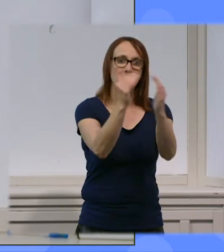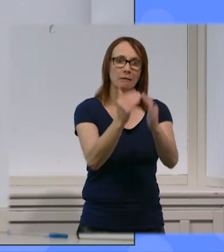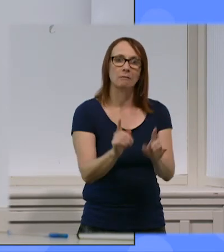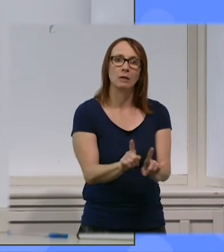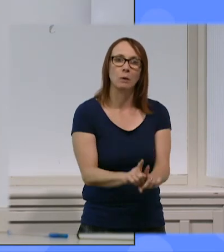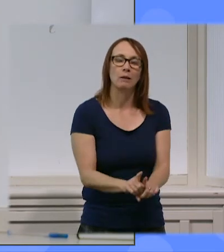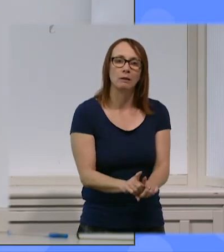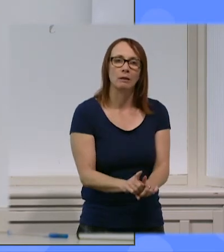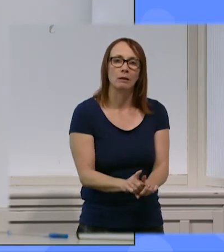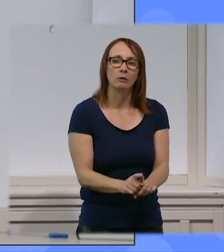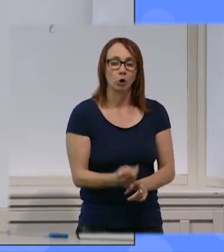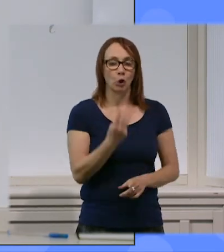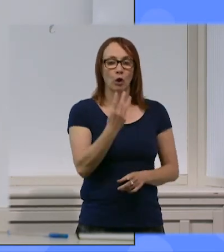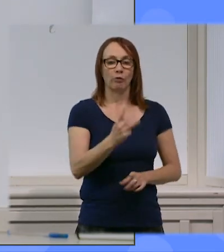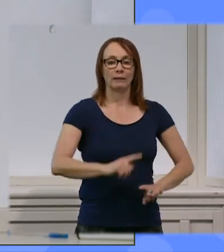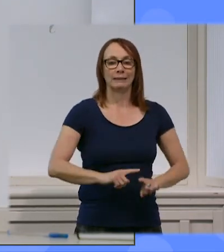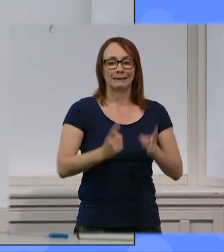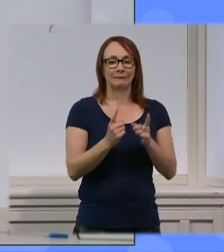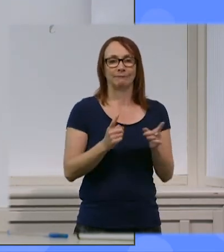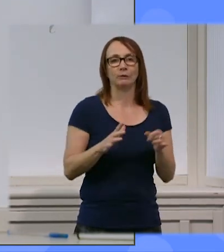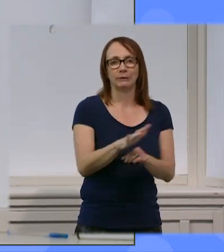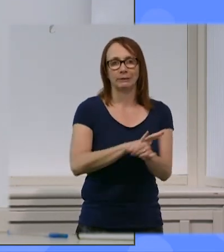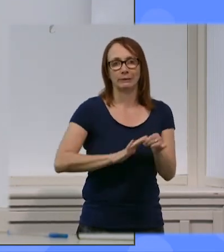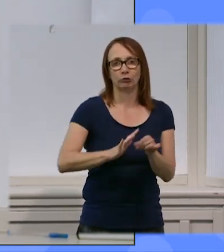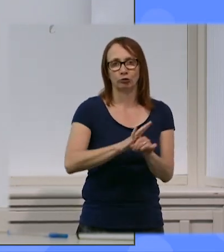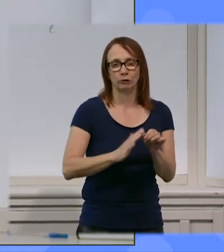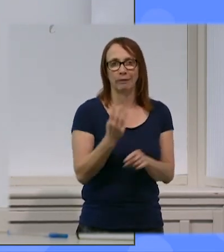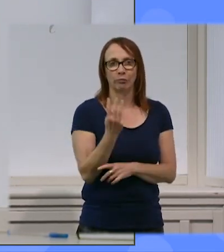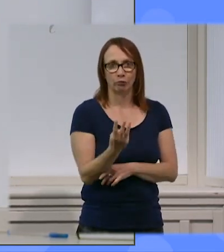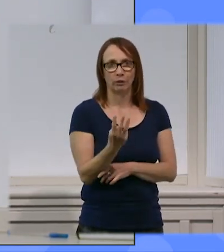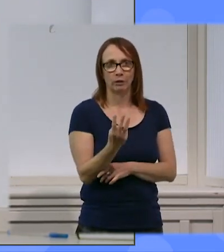three distinct areas as you so rightly and discovered last weekend